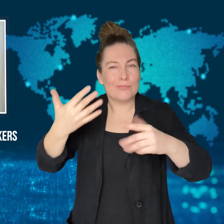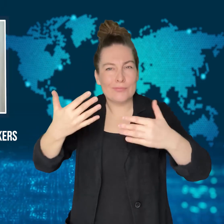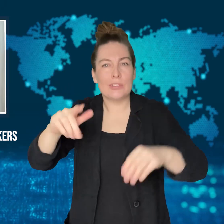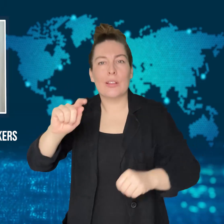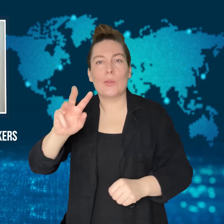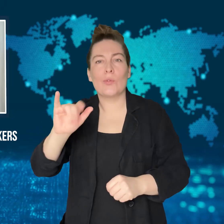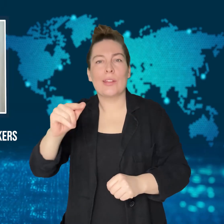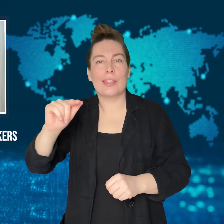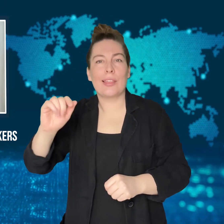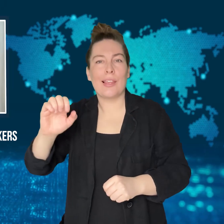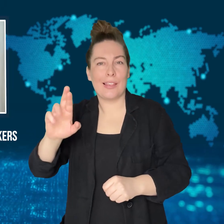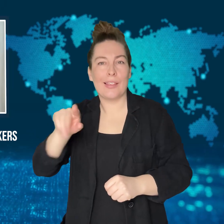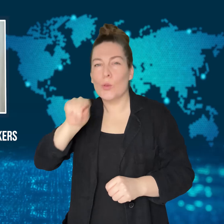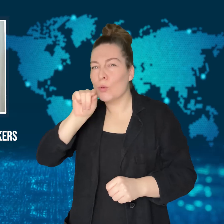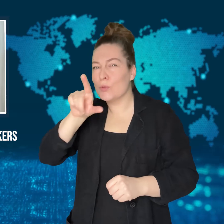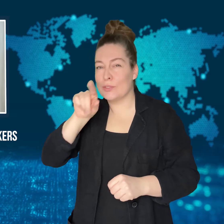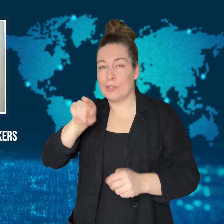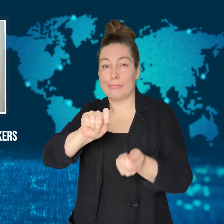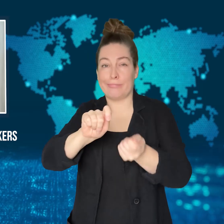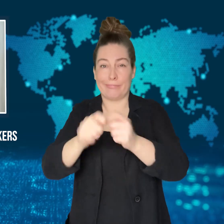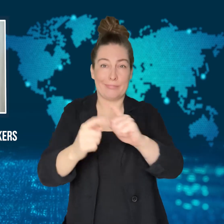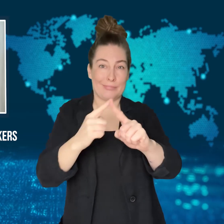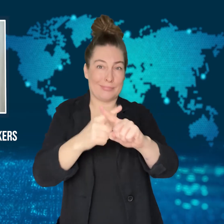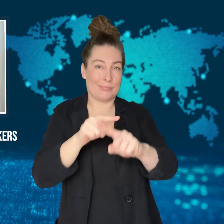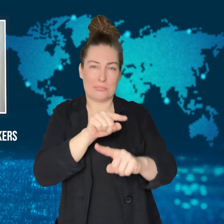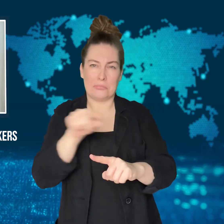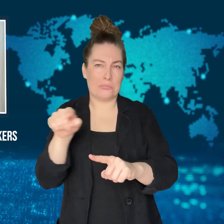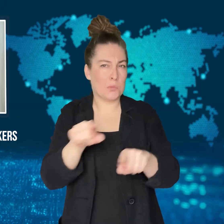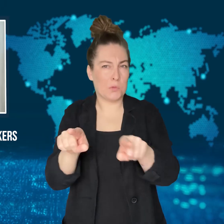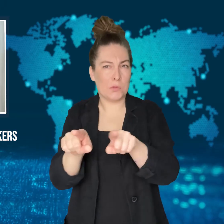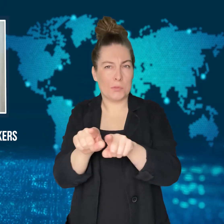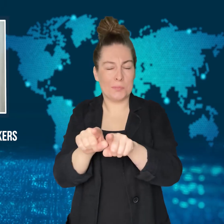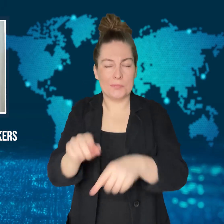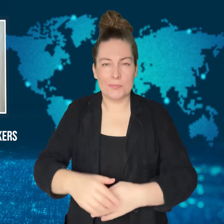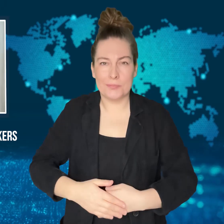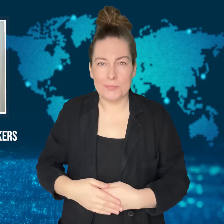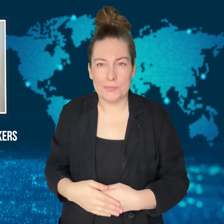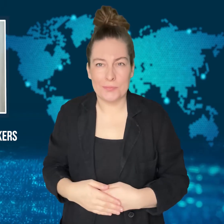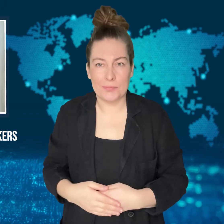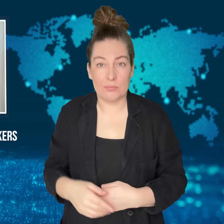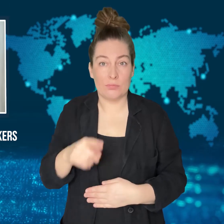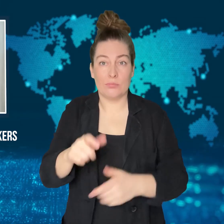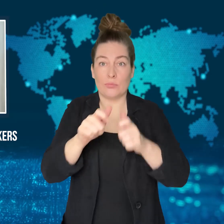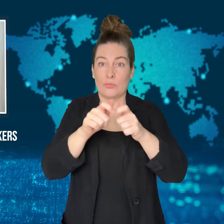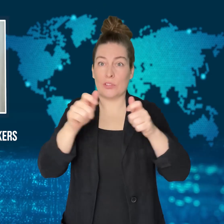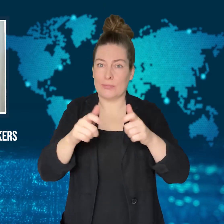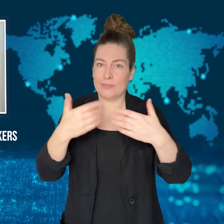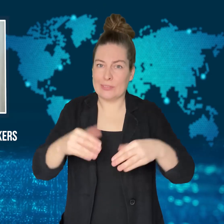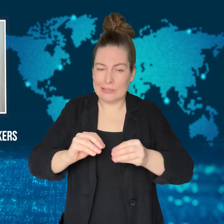The company had developed a complex system of